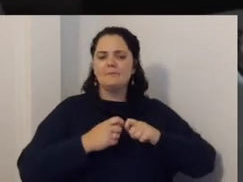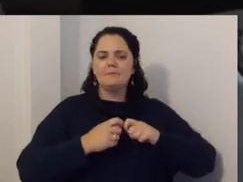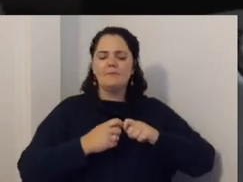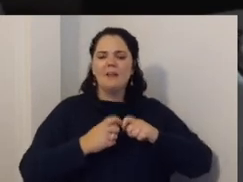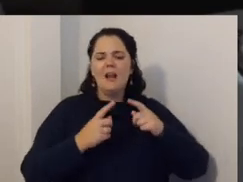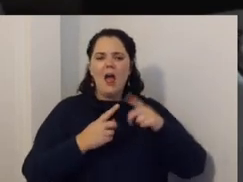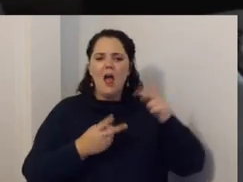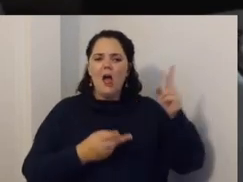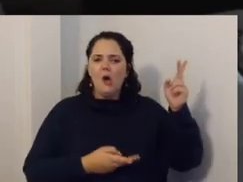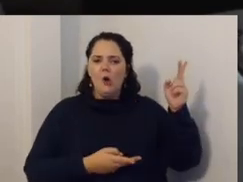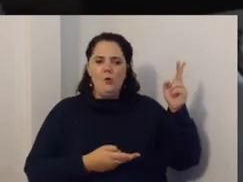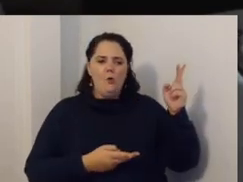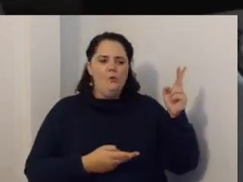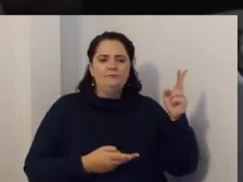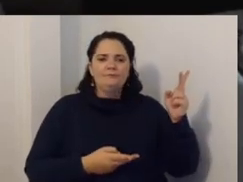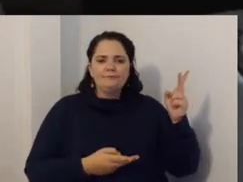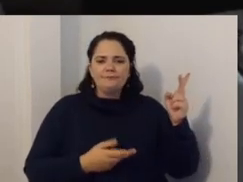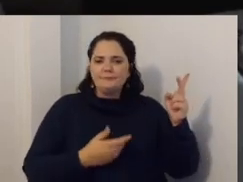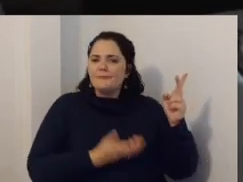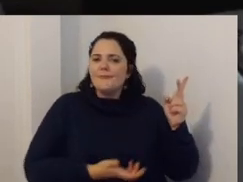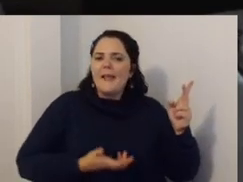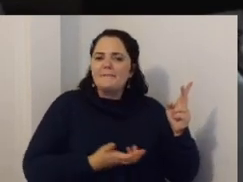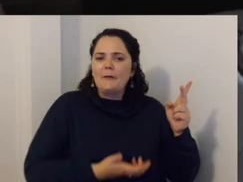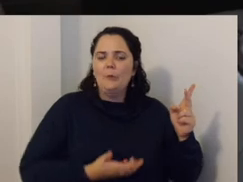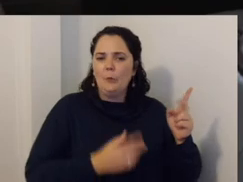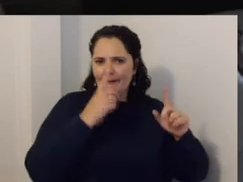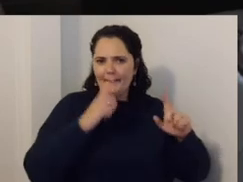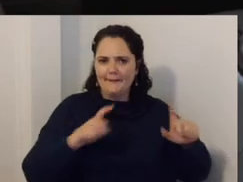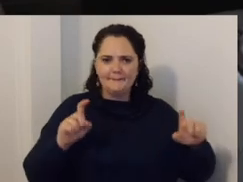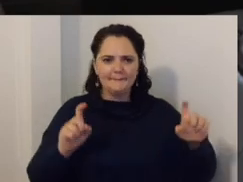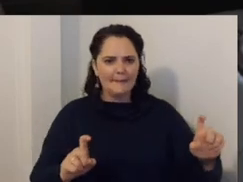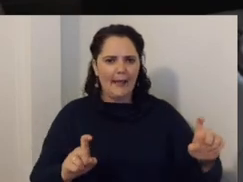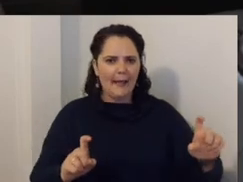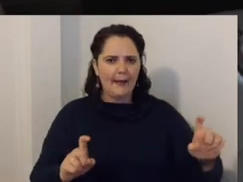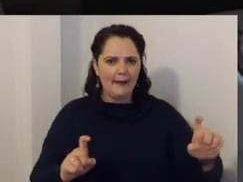reclining kind of a pose something which will be easier for them to hold for the final 20 minutes